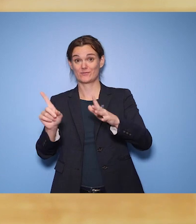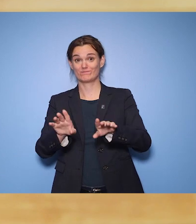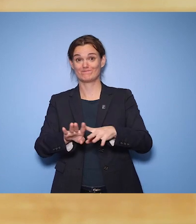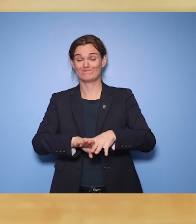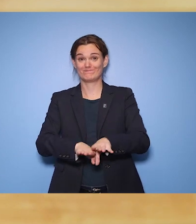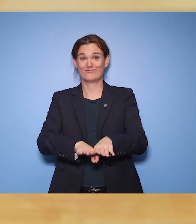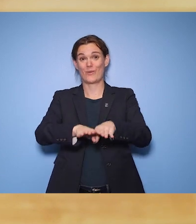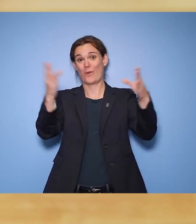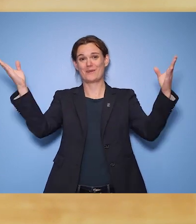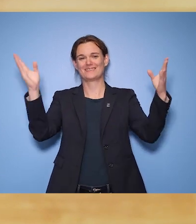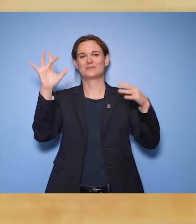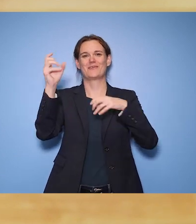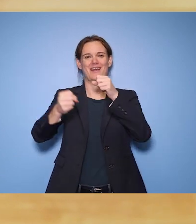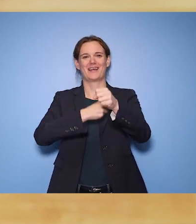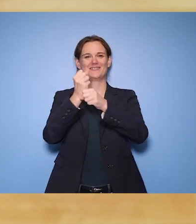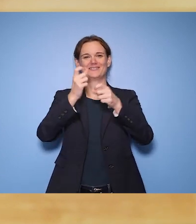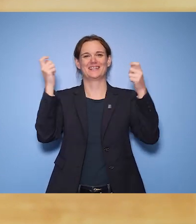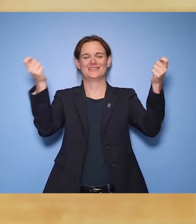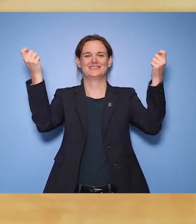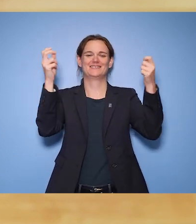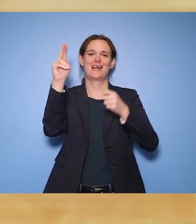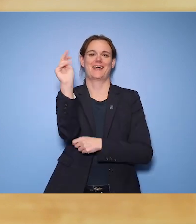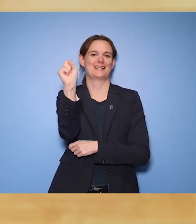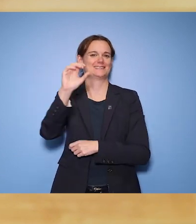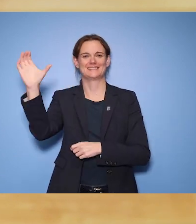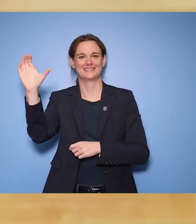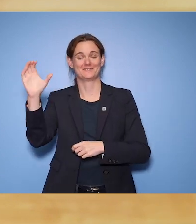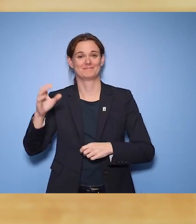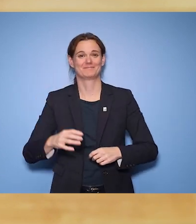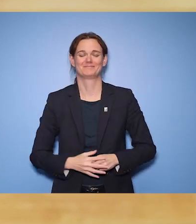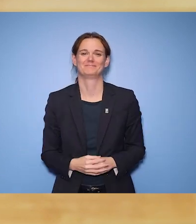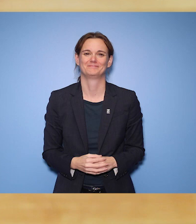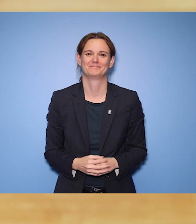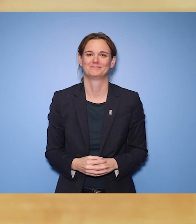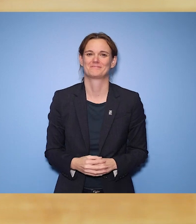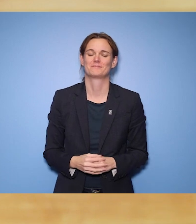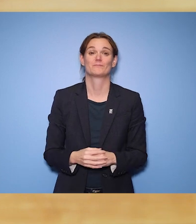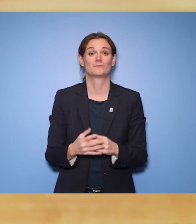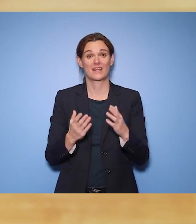off the 25th anniversary of the Nova Scotia Community College. A big thank you to all who